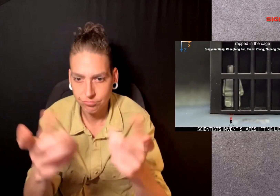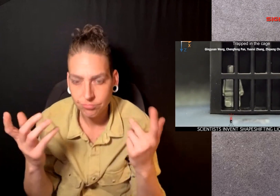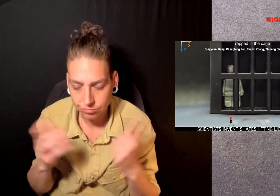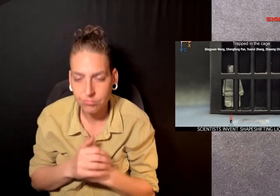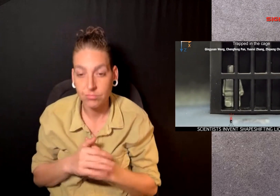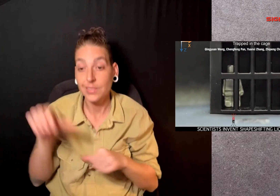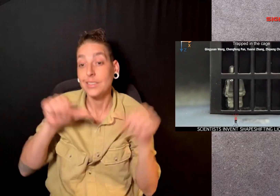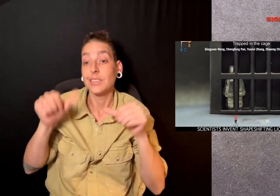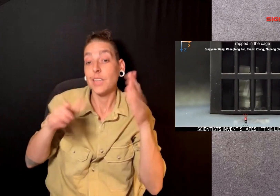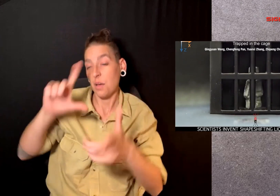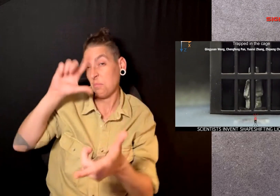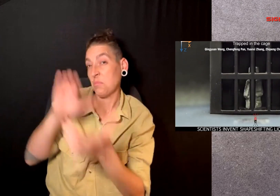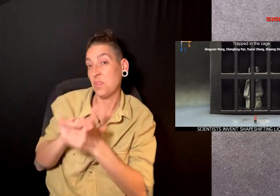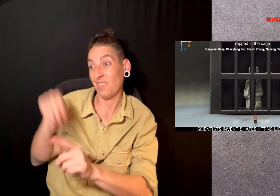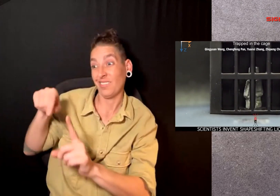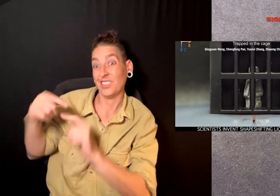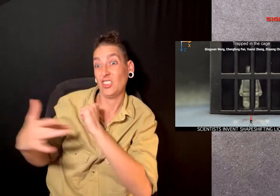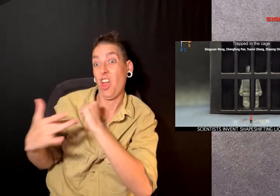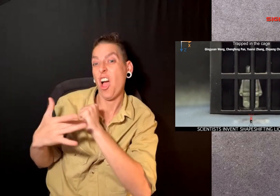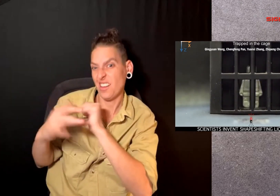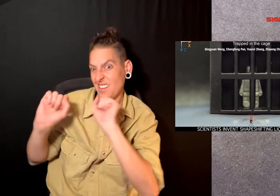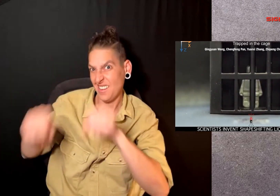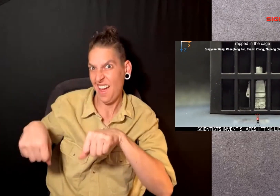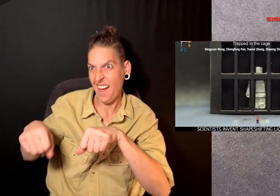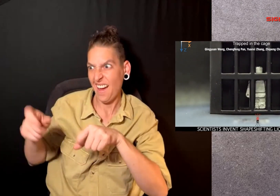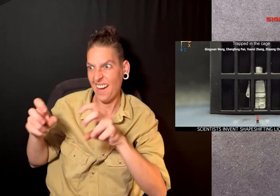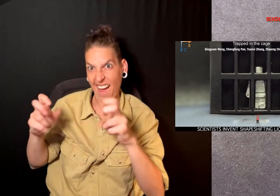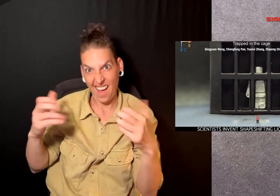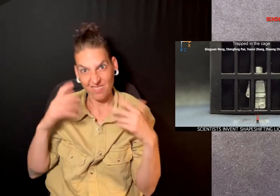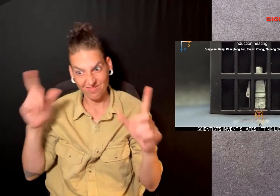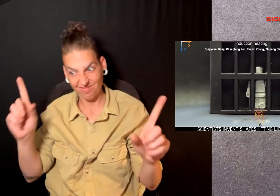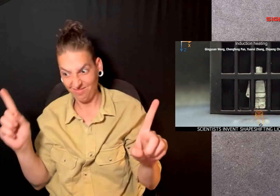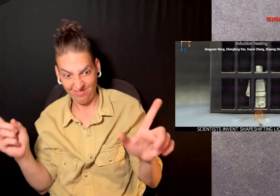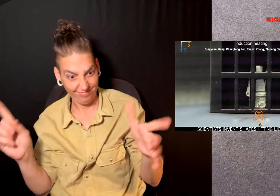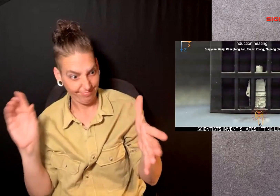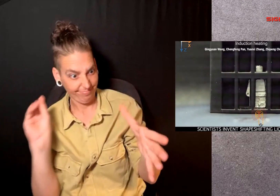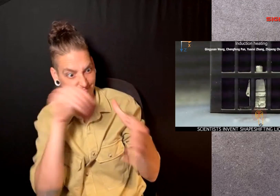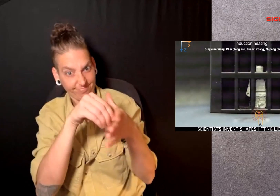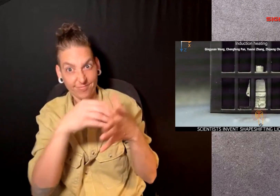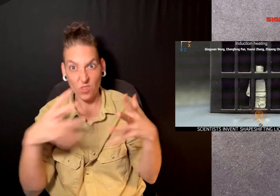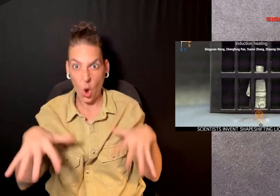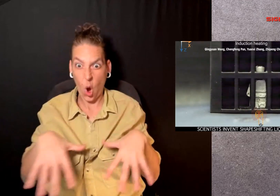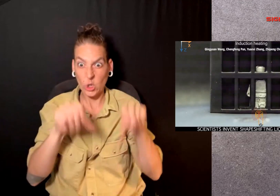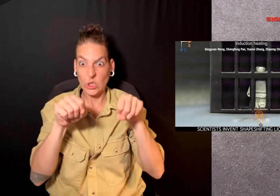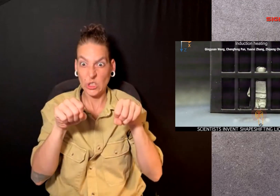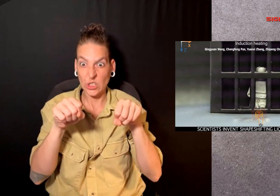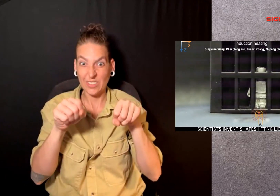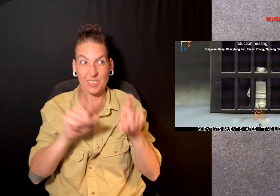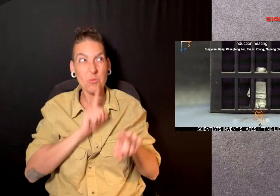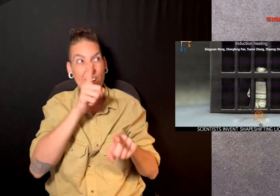scientists believe the technology can have a host of real life applications